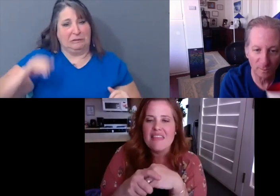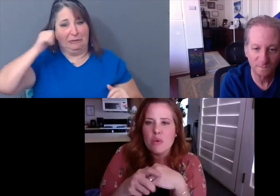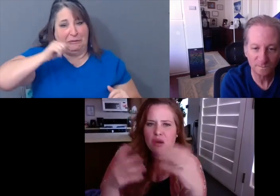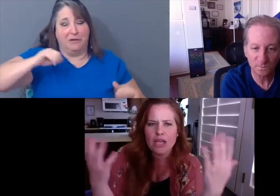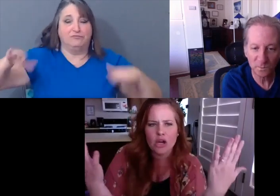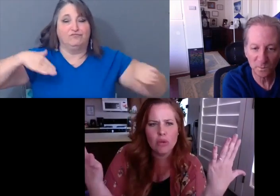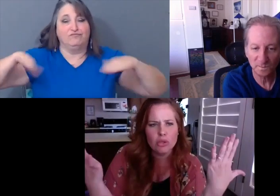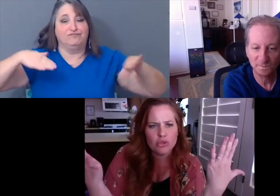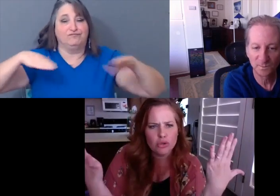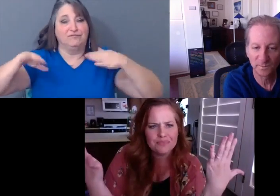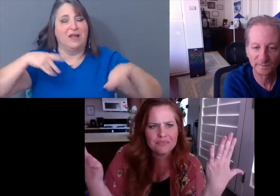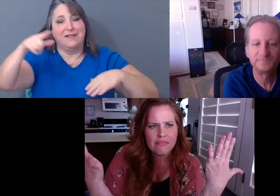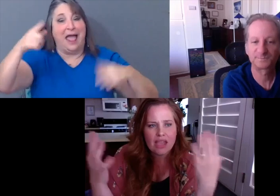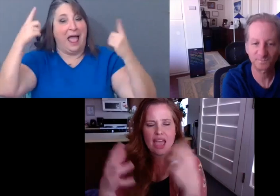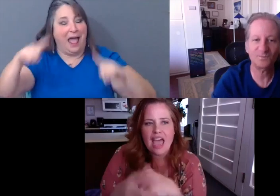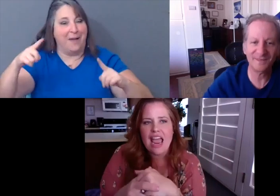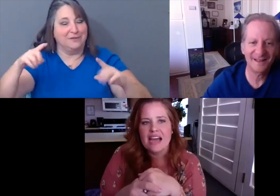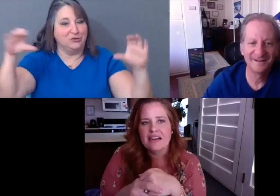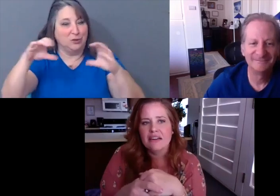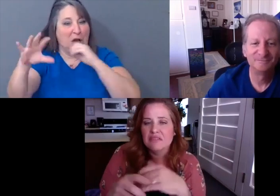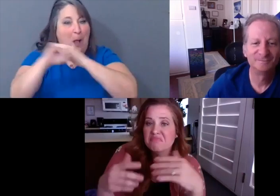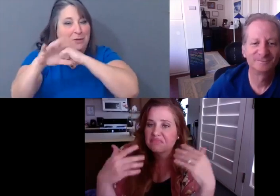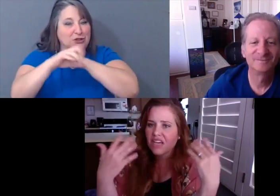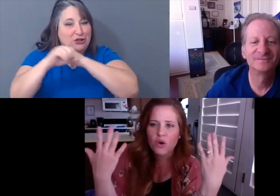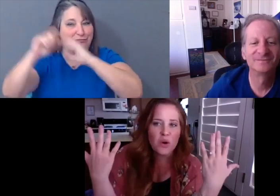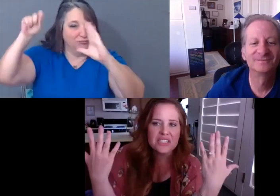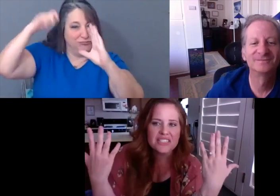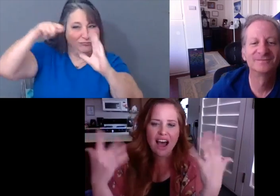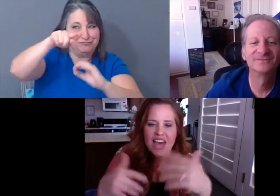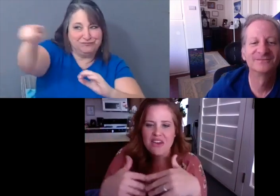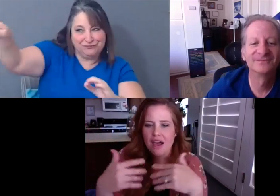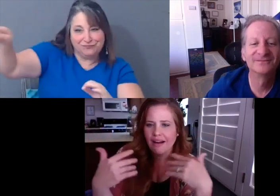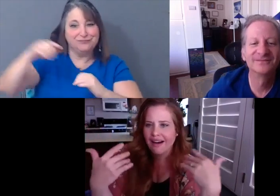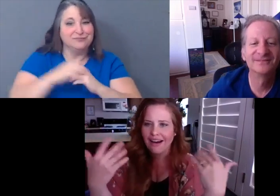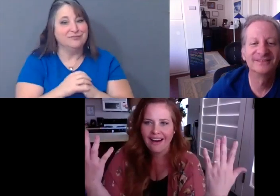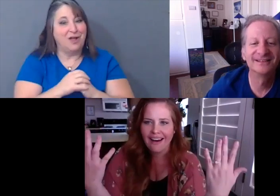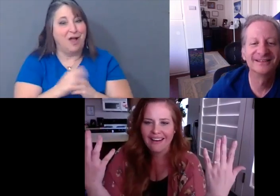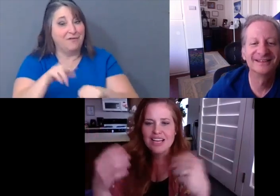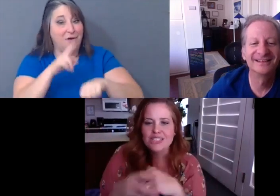and they were filming a commercial. And of course I thought, aha.